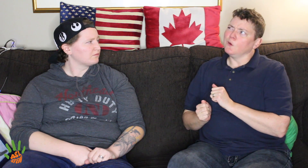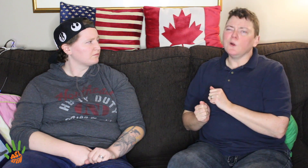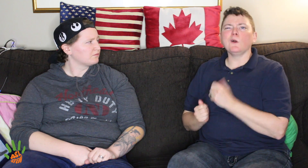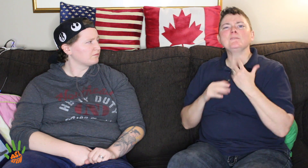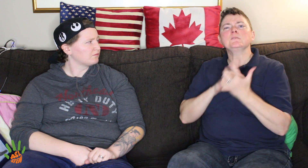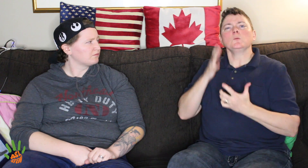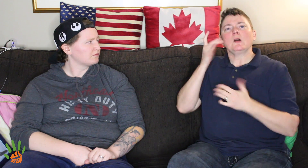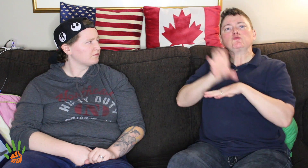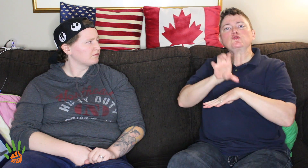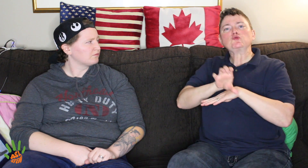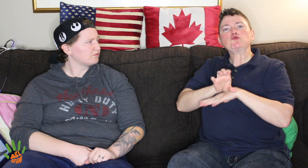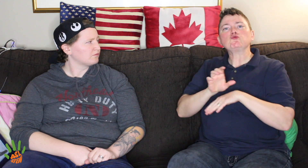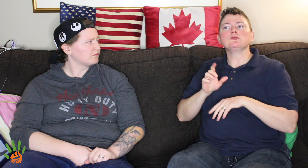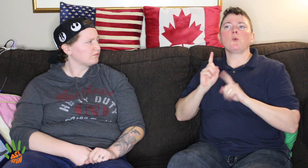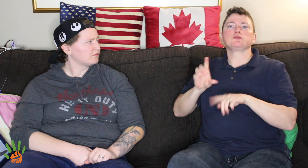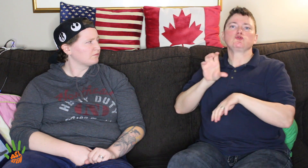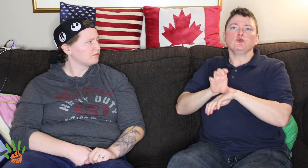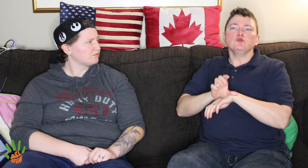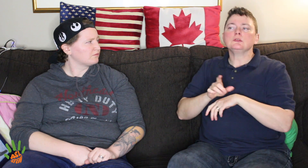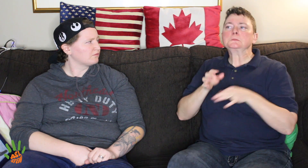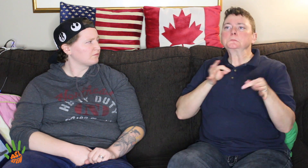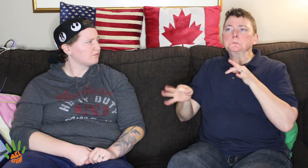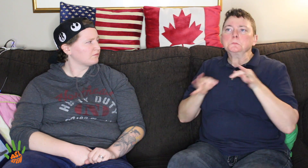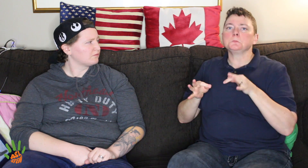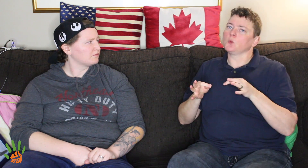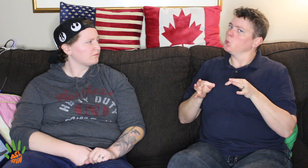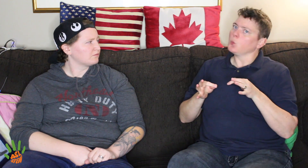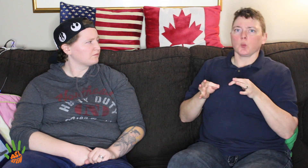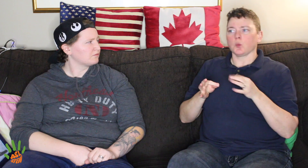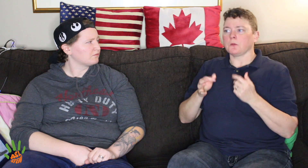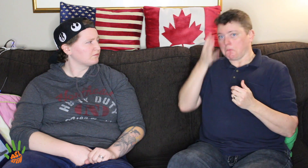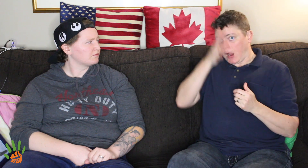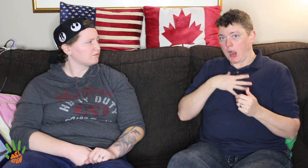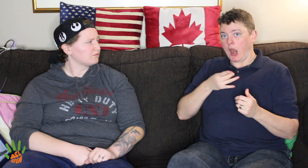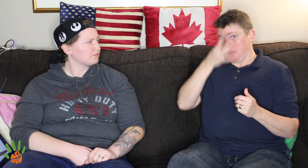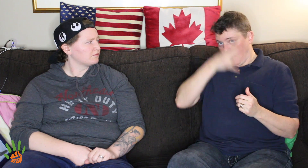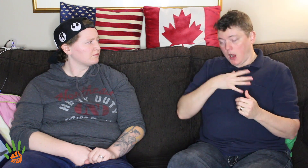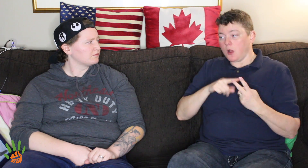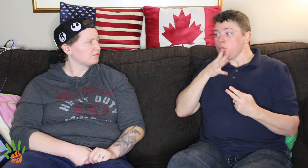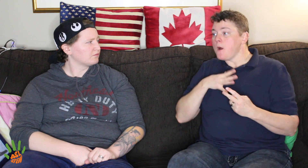It kind of confused me because I attended church and in church they always explained that man with a man or woman with a woman